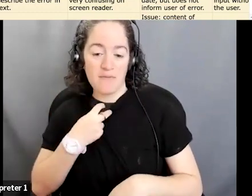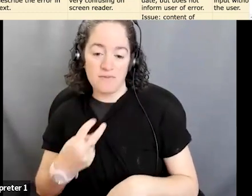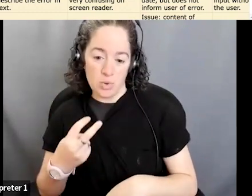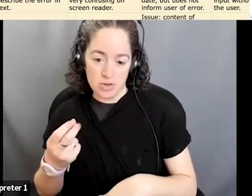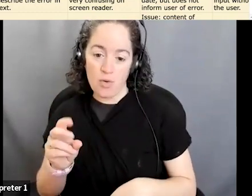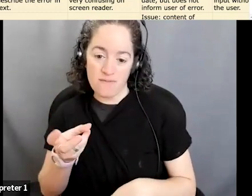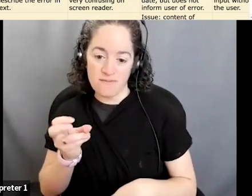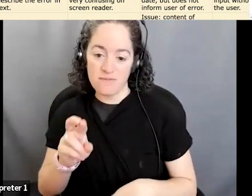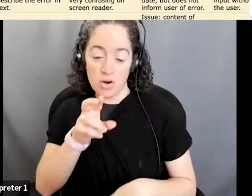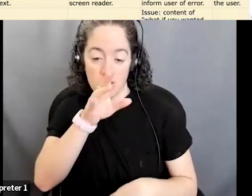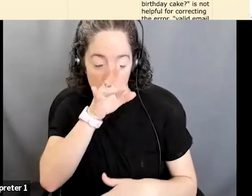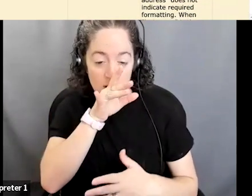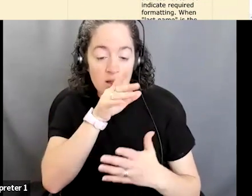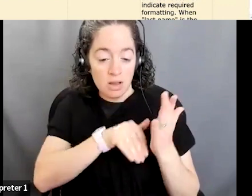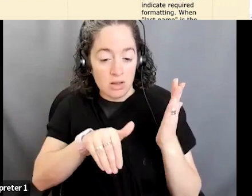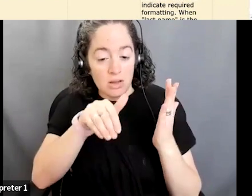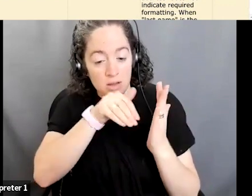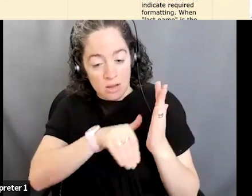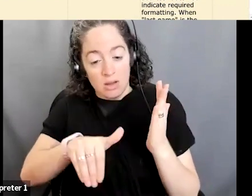That was a very unpleasant experience.